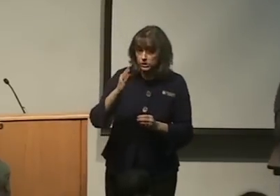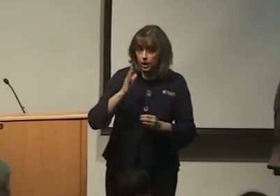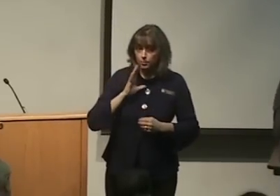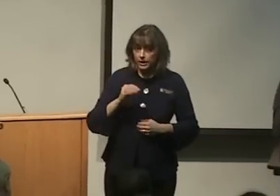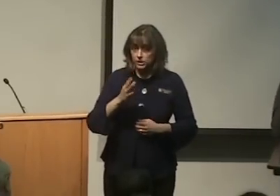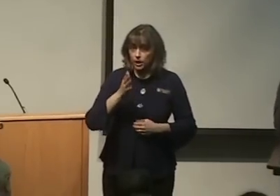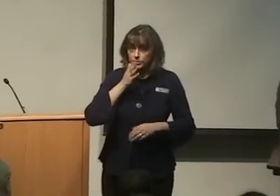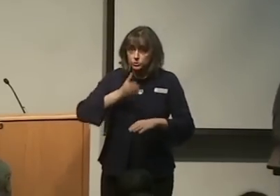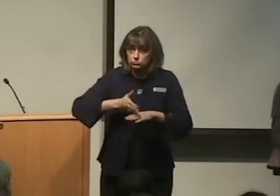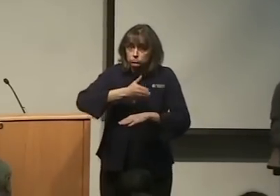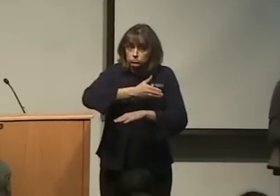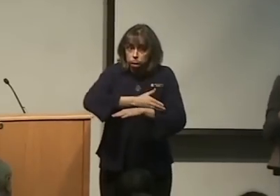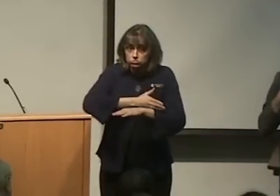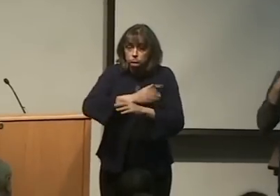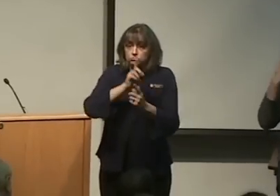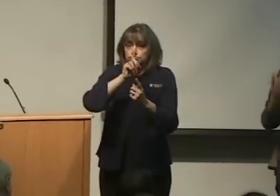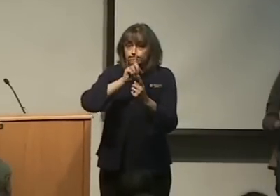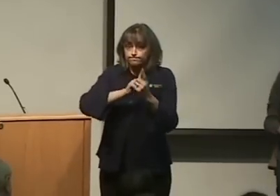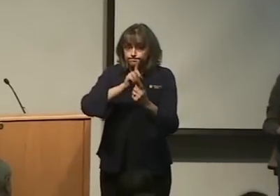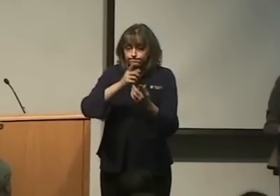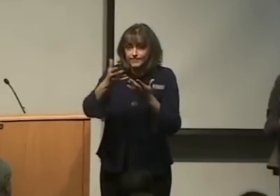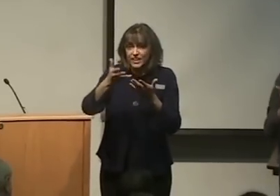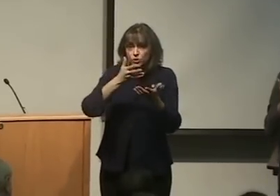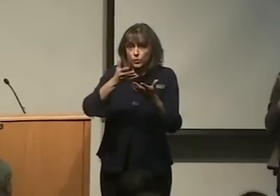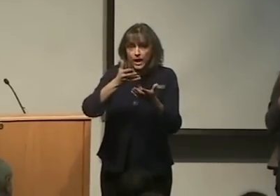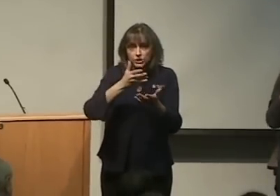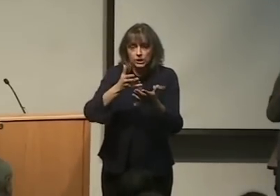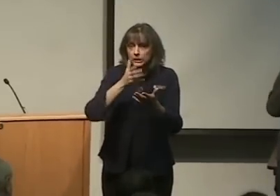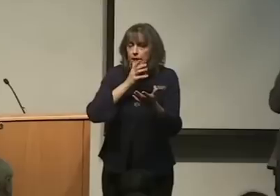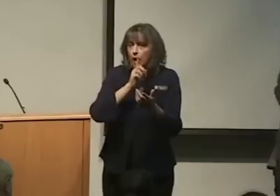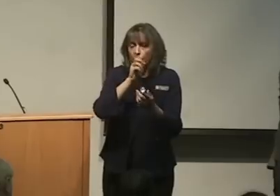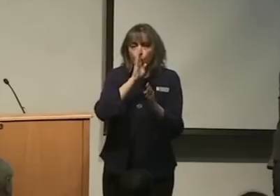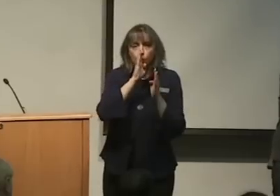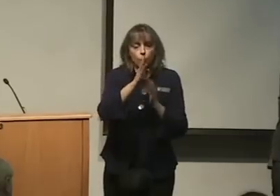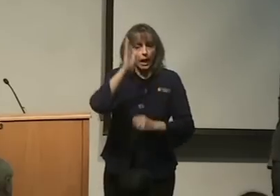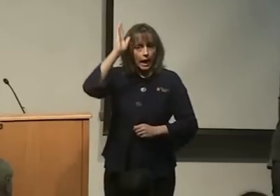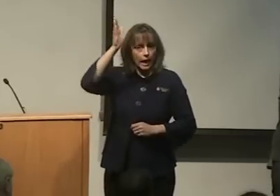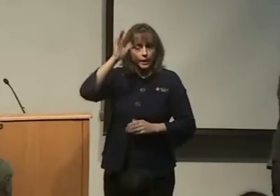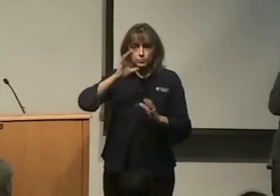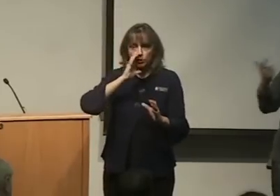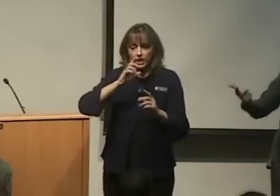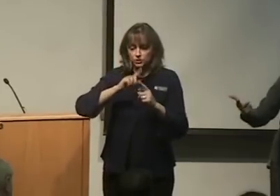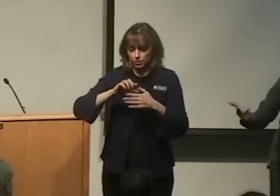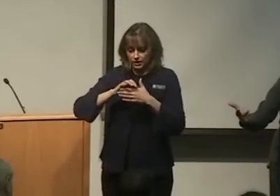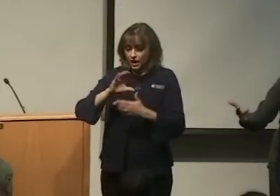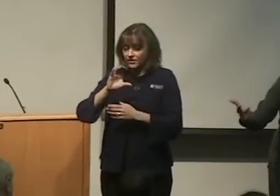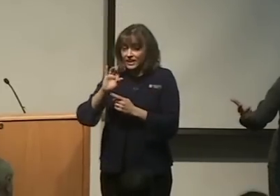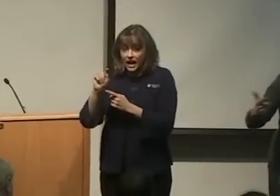not the one way communication, but the content. So that may mean fewer class sessions and more office hours.